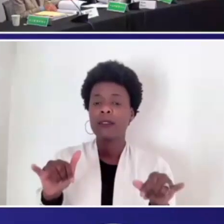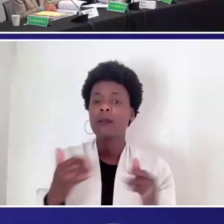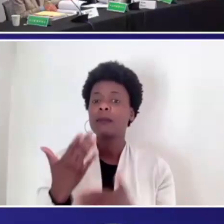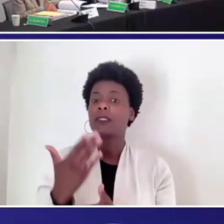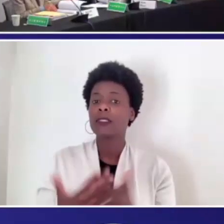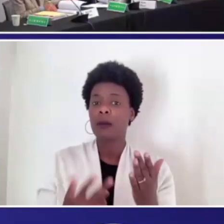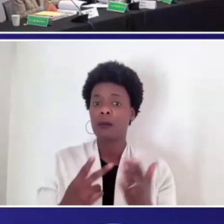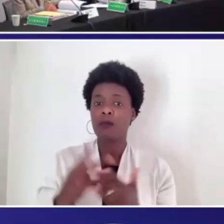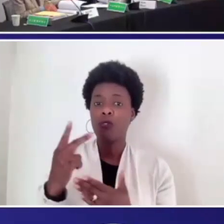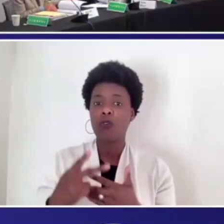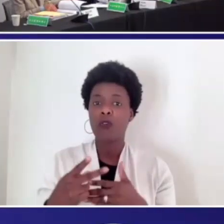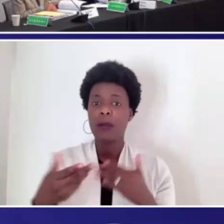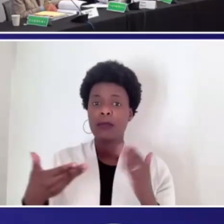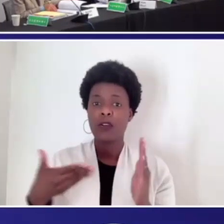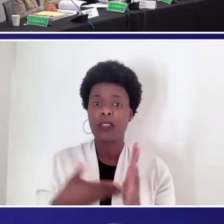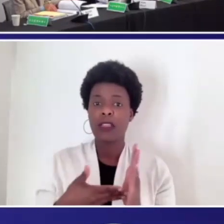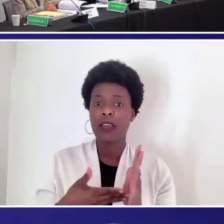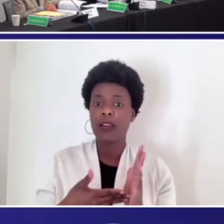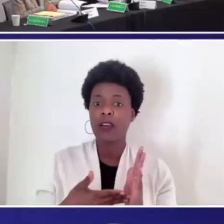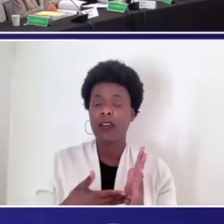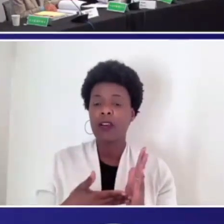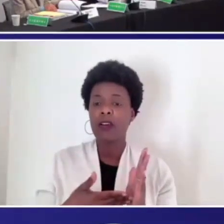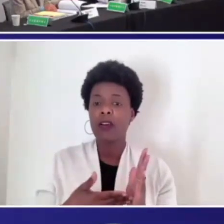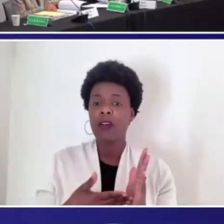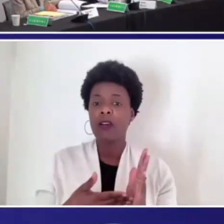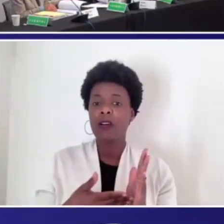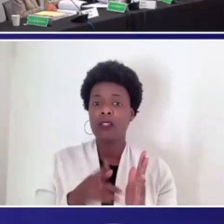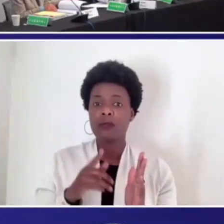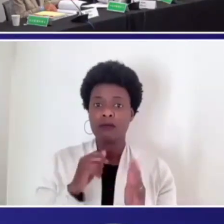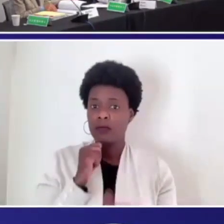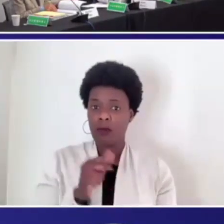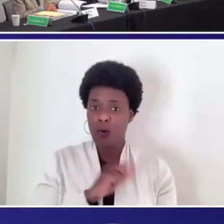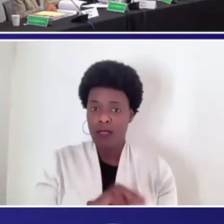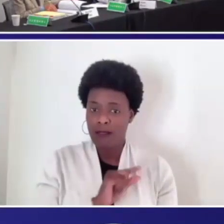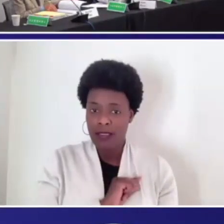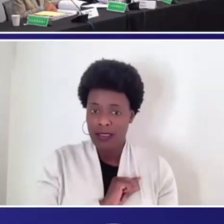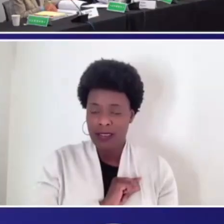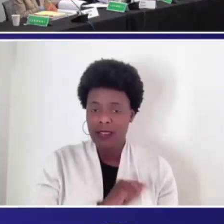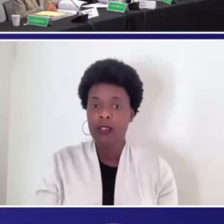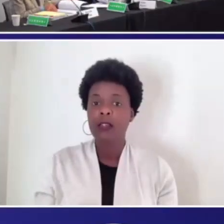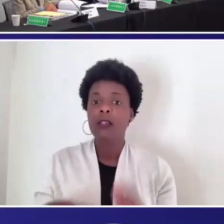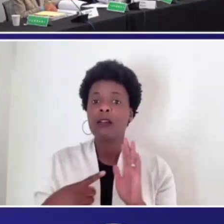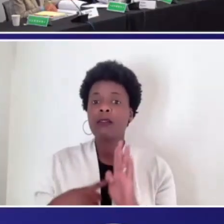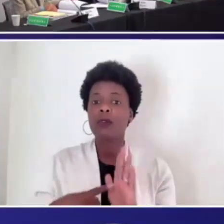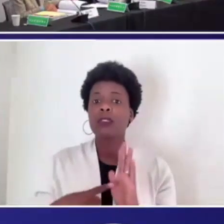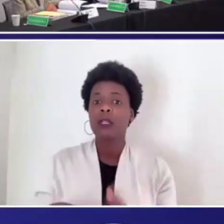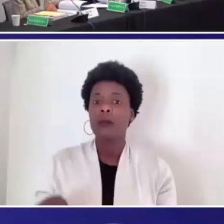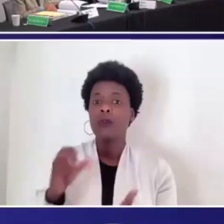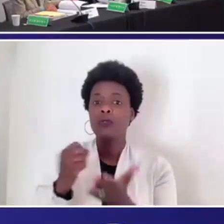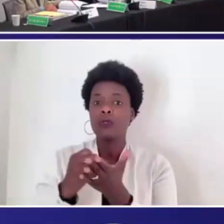in there that I think definitely don't qualify. For example, social work is inside 51,